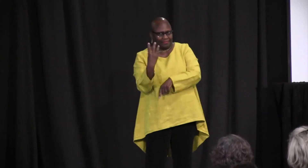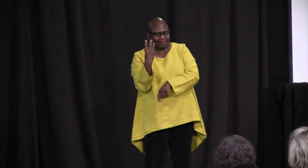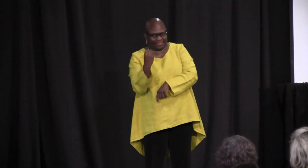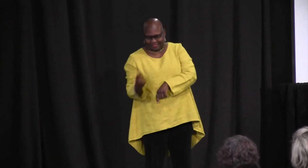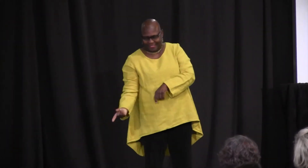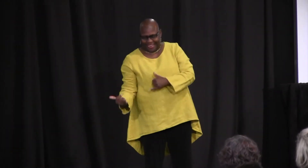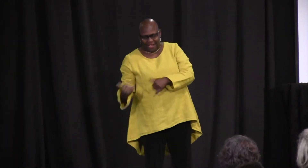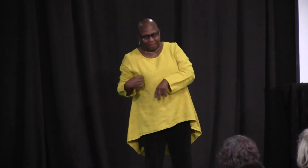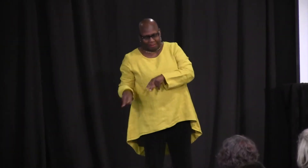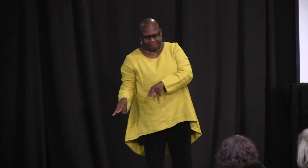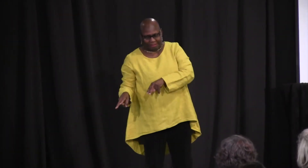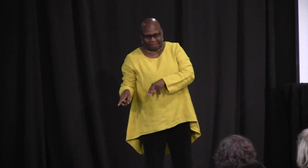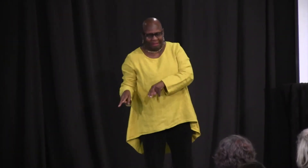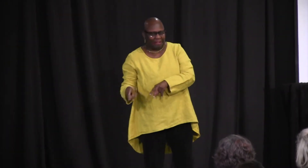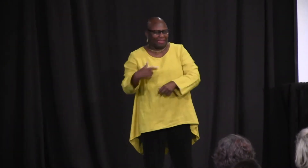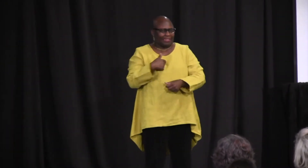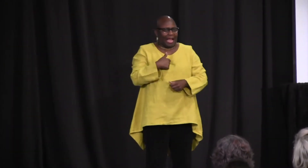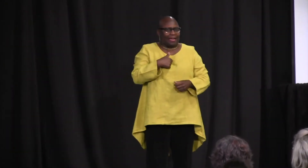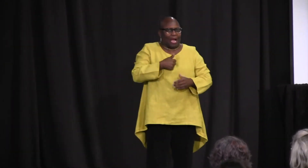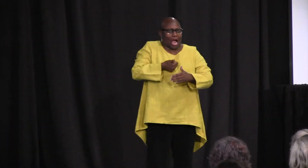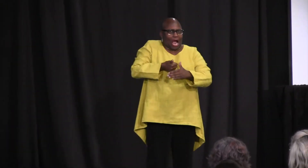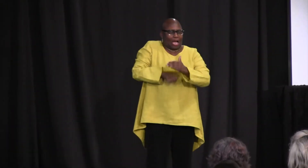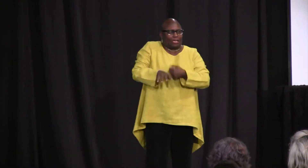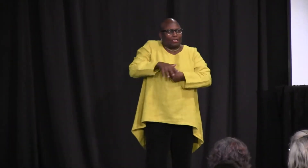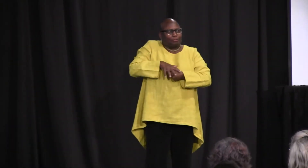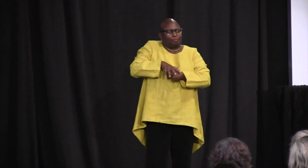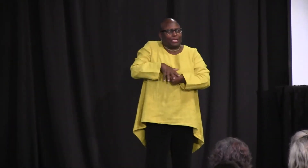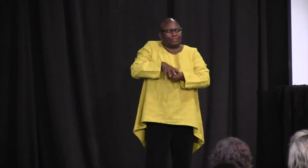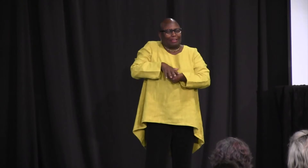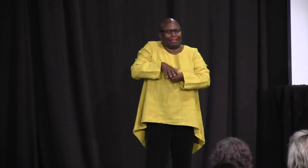sure that I stay on track but it is a lot of pressure. Let's get going.